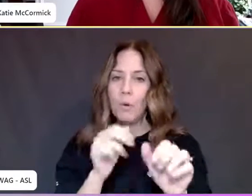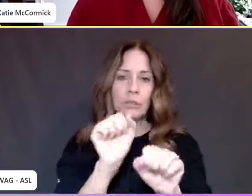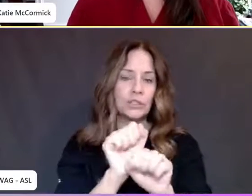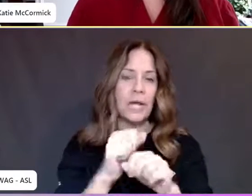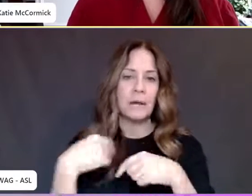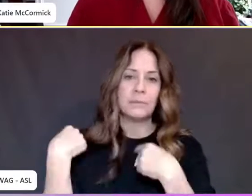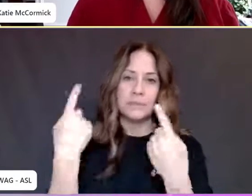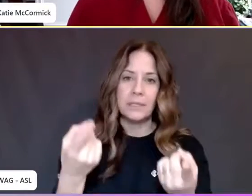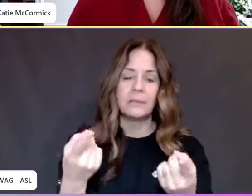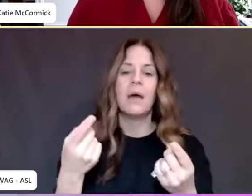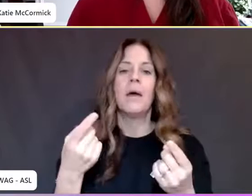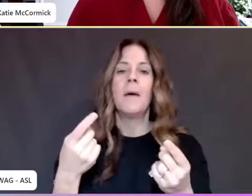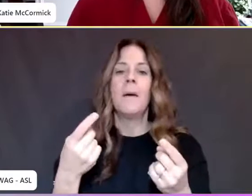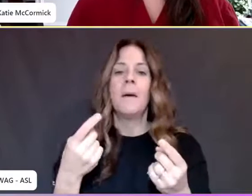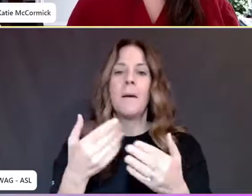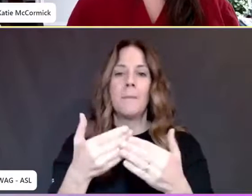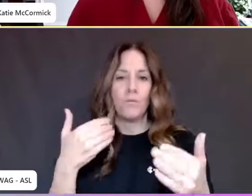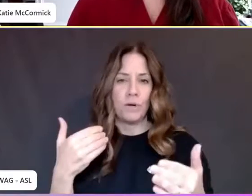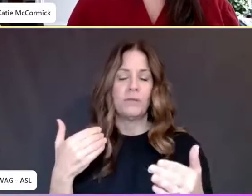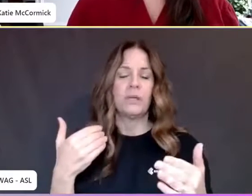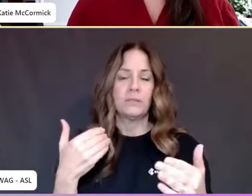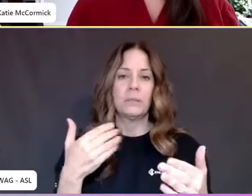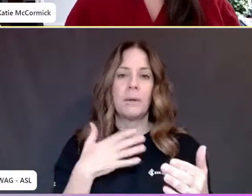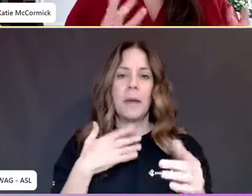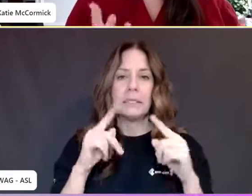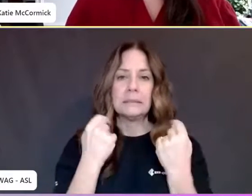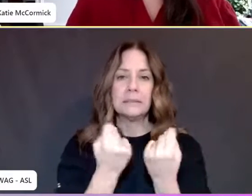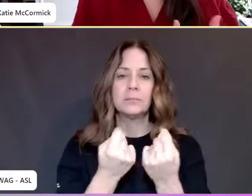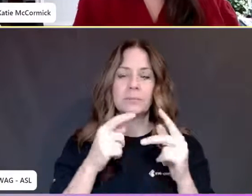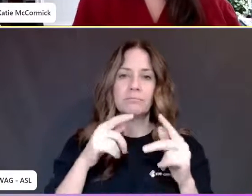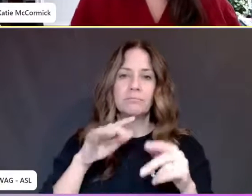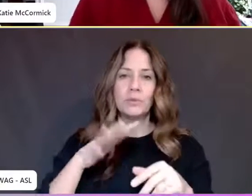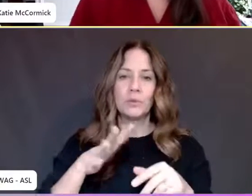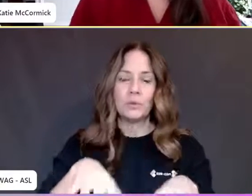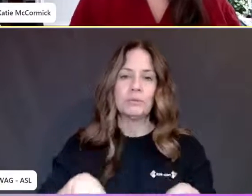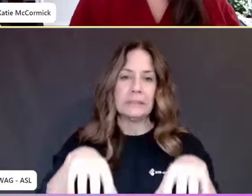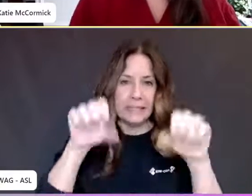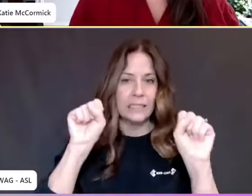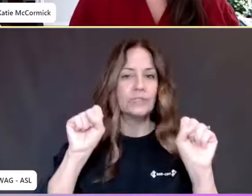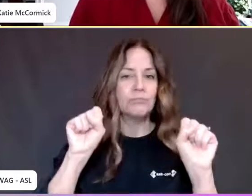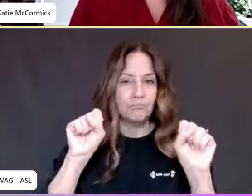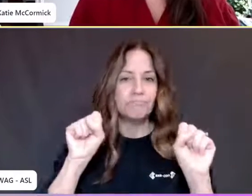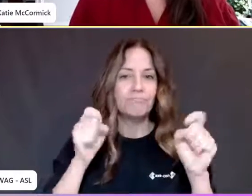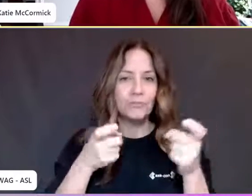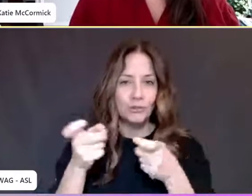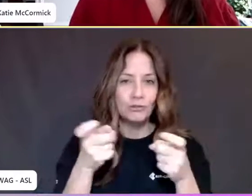accessibility from that role and continued it through many roles since, and my previous